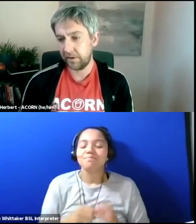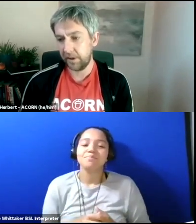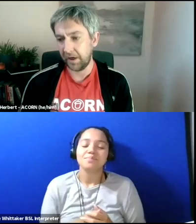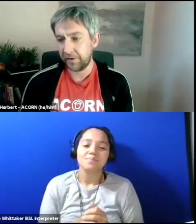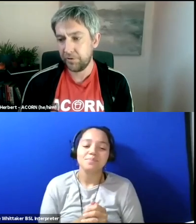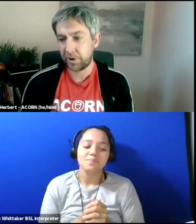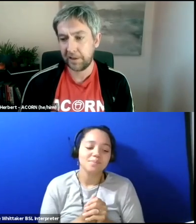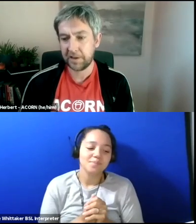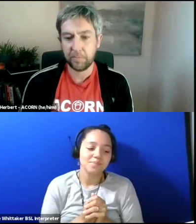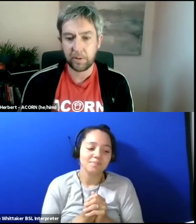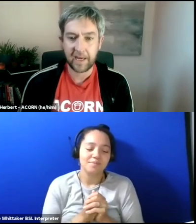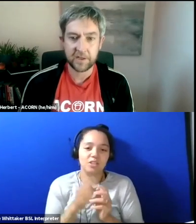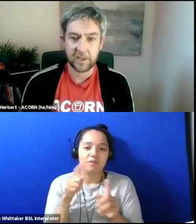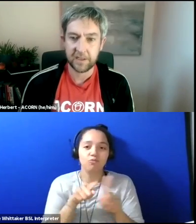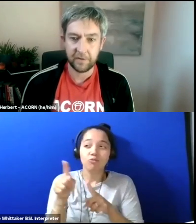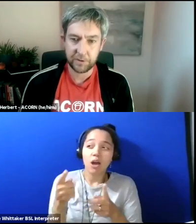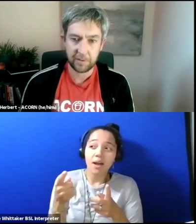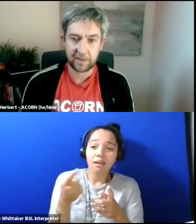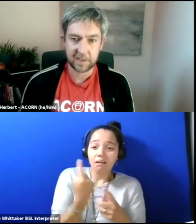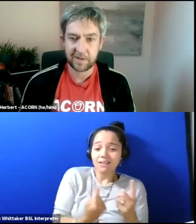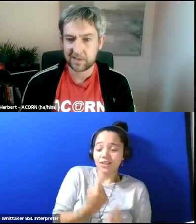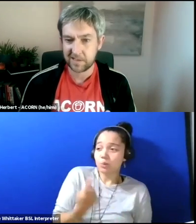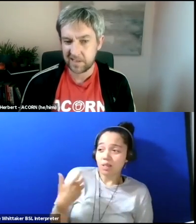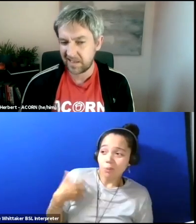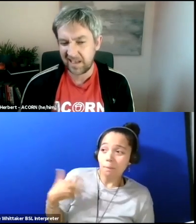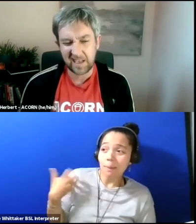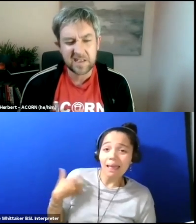You know, if you try and complain as an individual about these practices